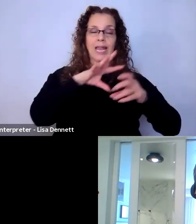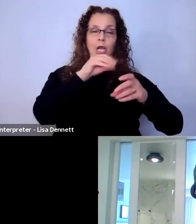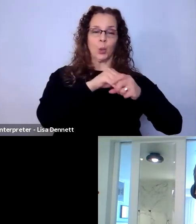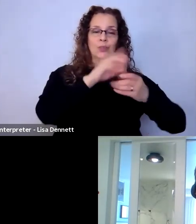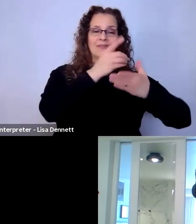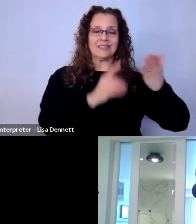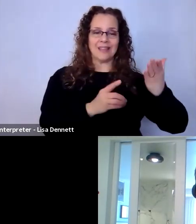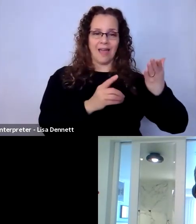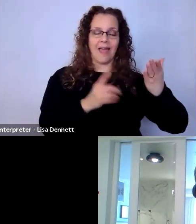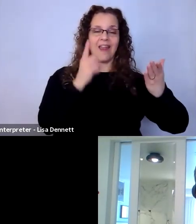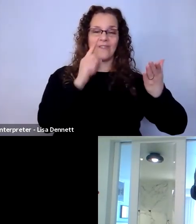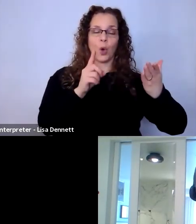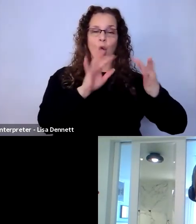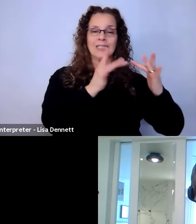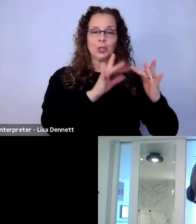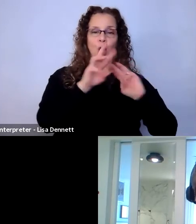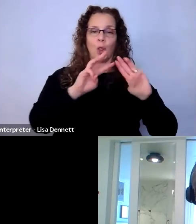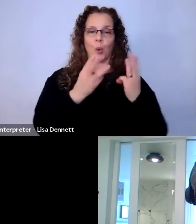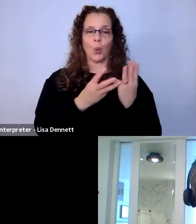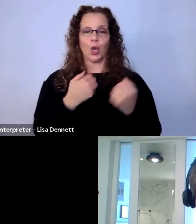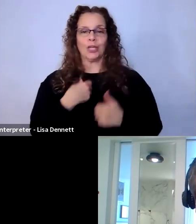mind, I actually have already bought that book, I just have not read it yet.